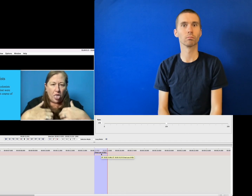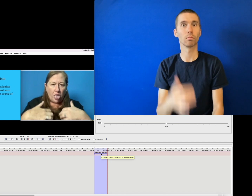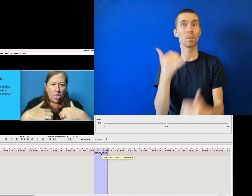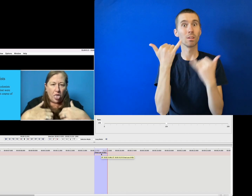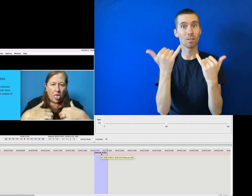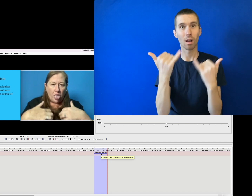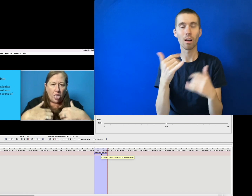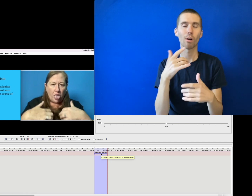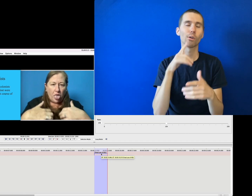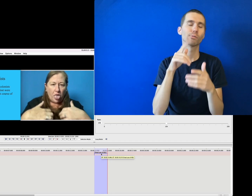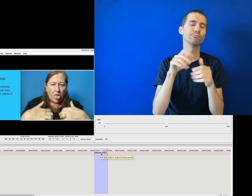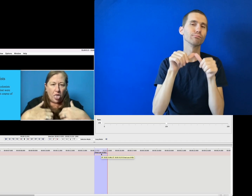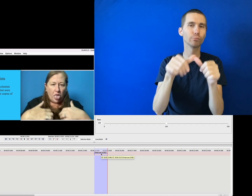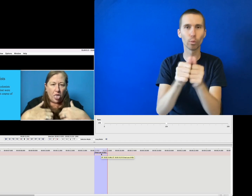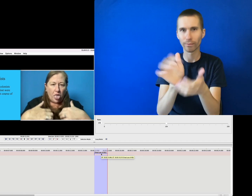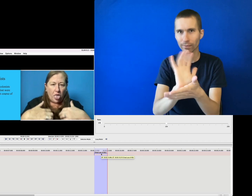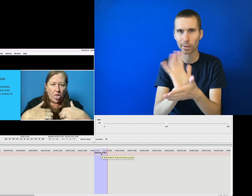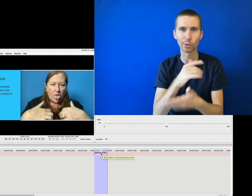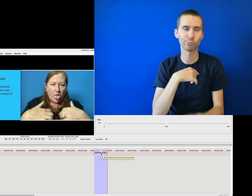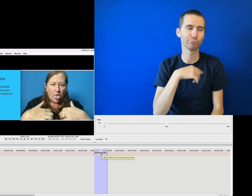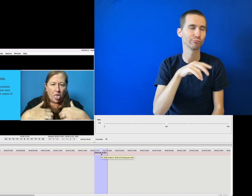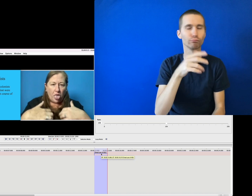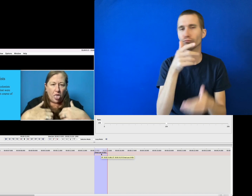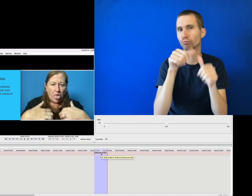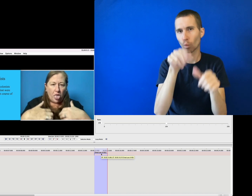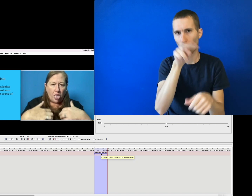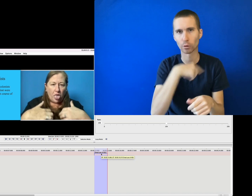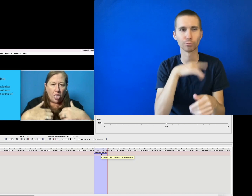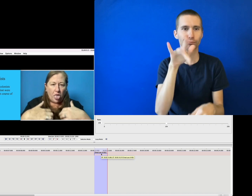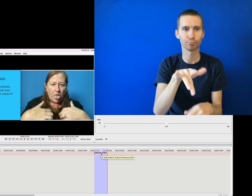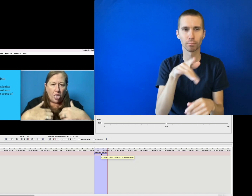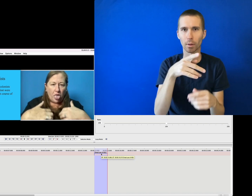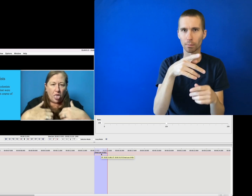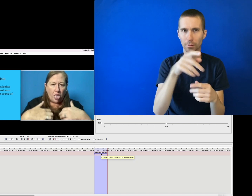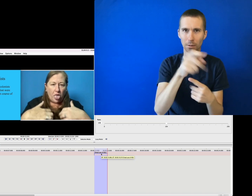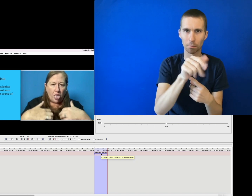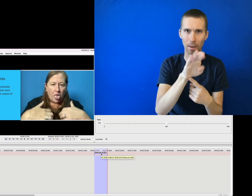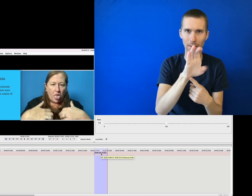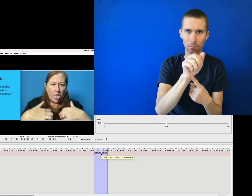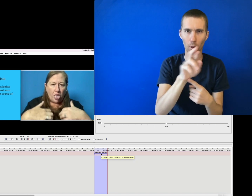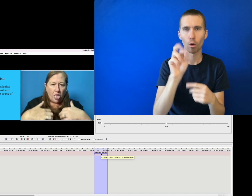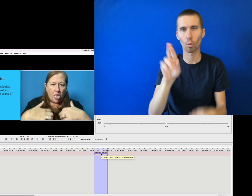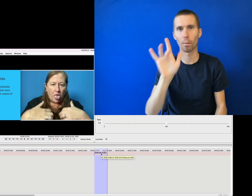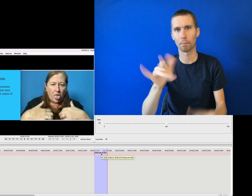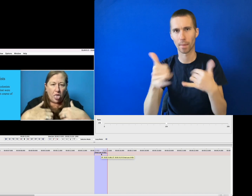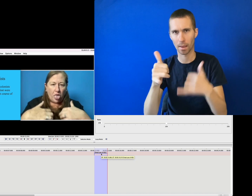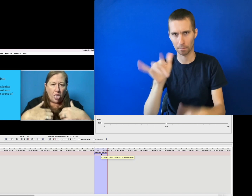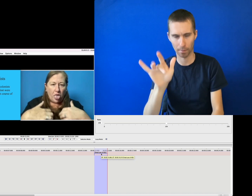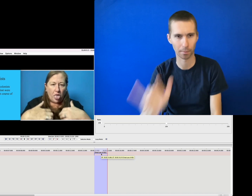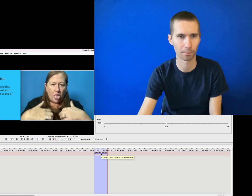Now, I'm going to resume with watching the video. I'm going to play the video by either pressing the Play button or the spacebar on my keyboard.